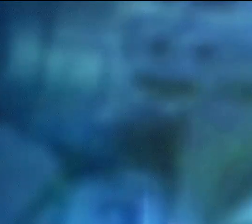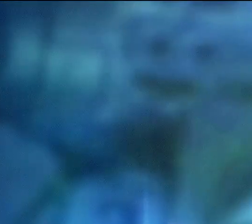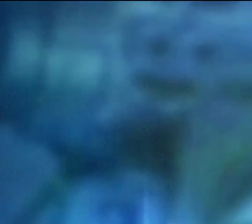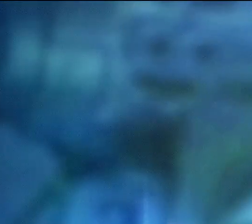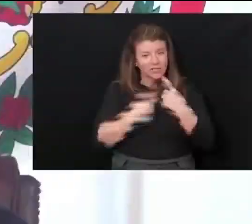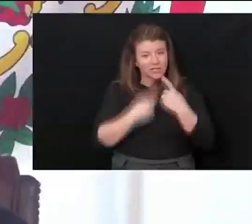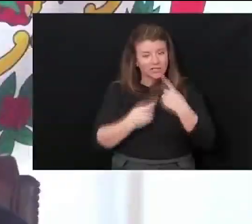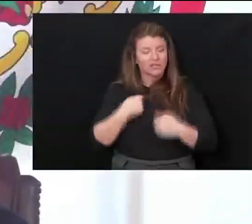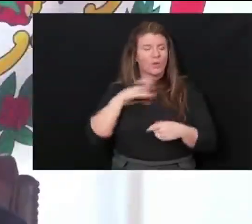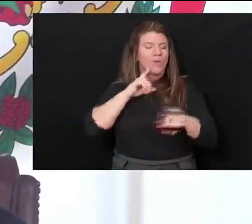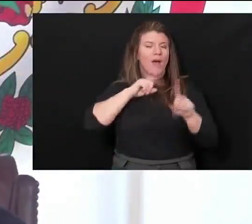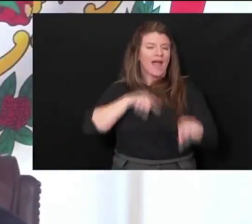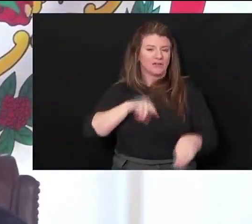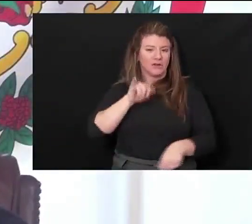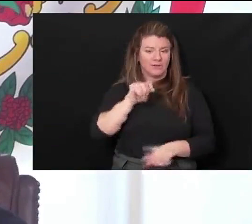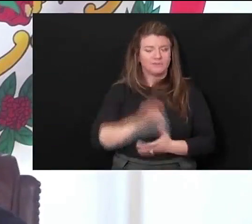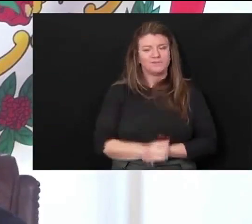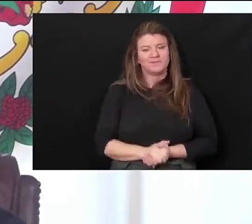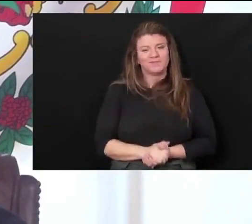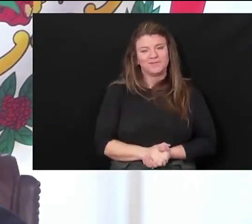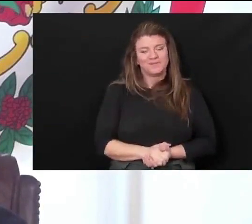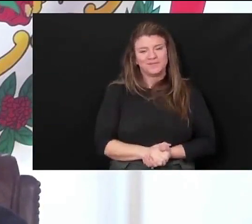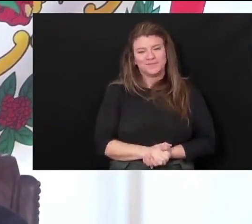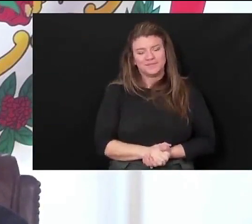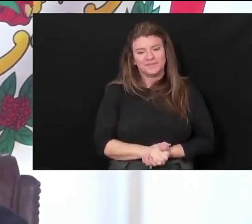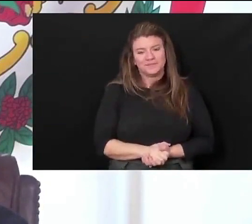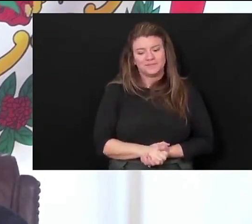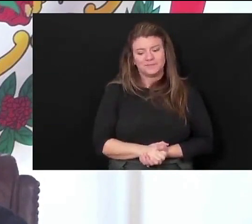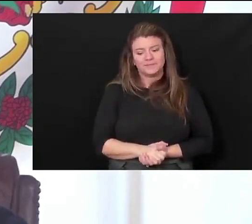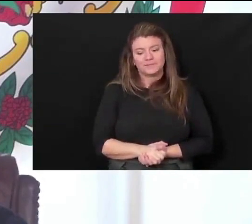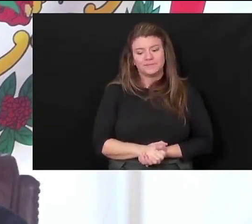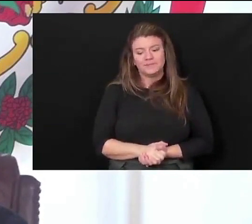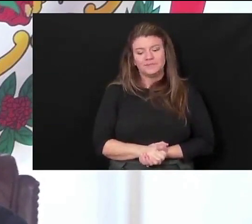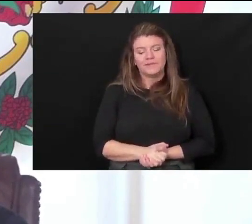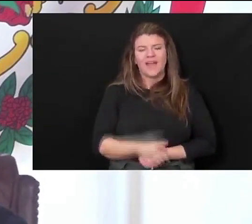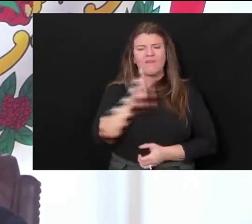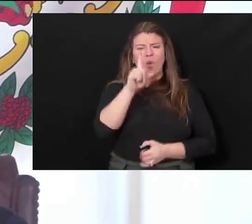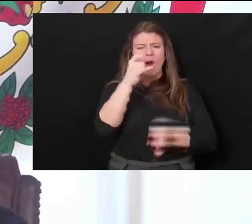THE U-S AND SEVERAL STATES SETTLED AND SIGNED A CONSENT COMPANIES IN LATE 2016 TO RESOLVE ALLEGATIONS OF 'CLEAN WATER ACT VIOLATIONS' FROM